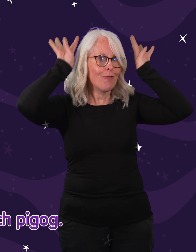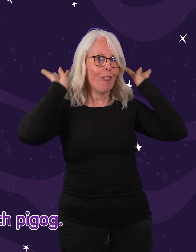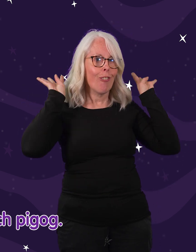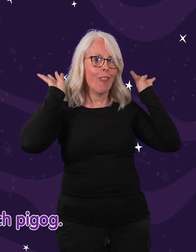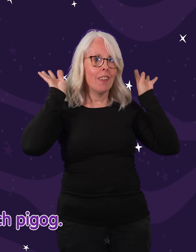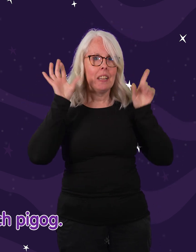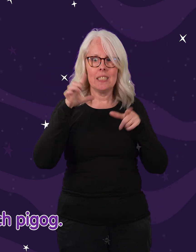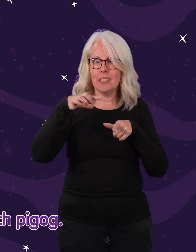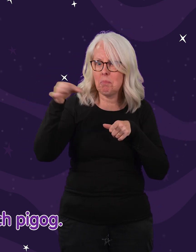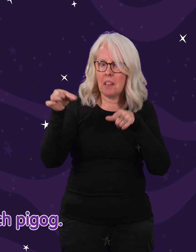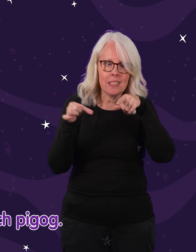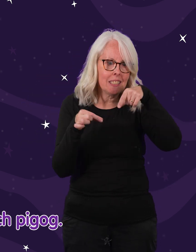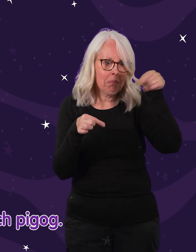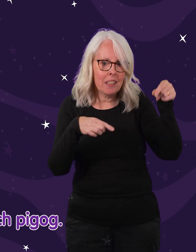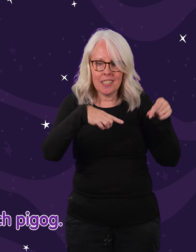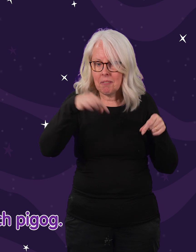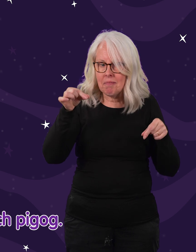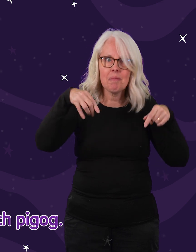A spikey little hedgehog.